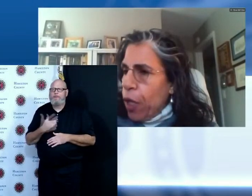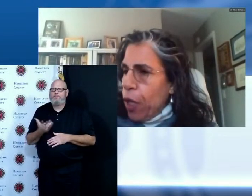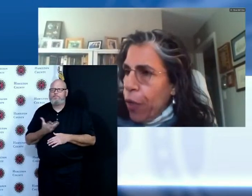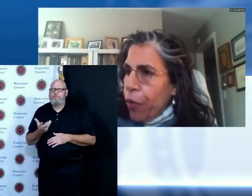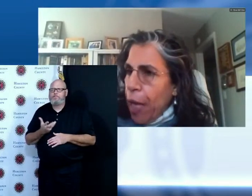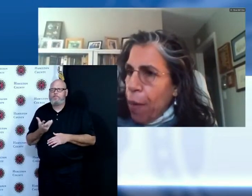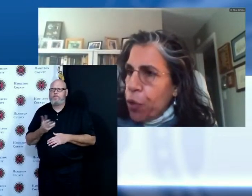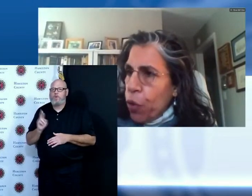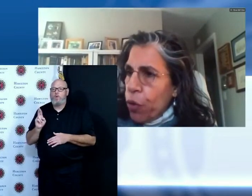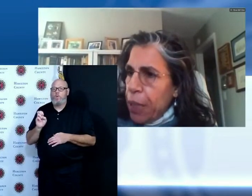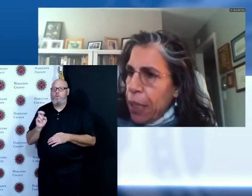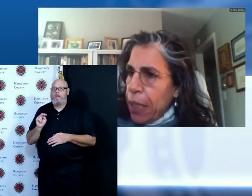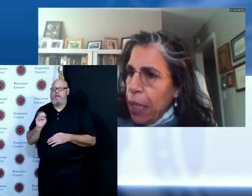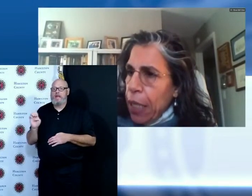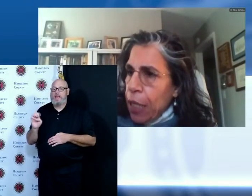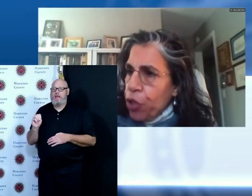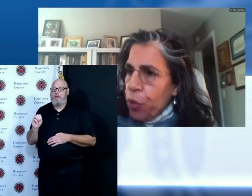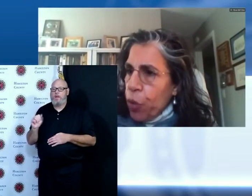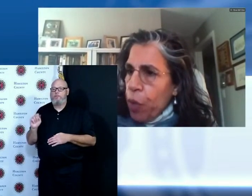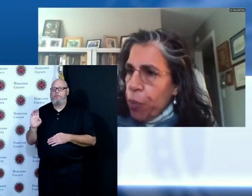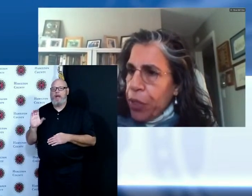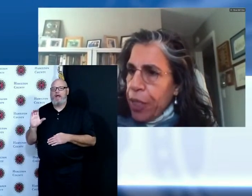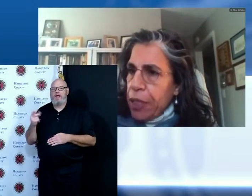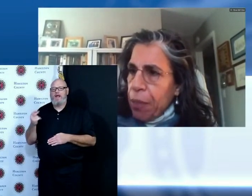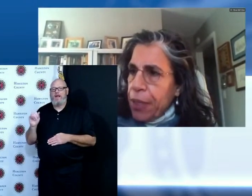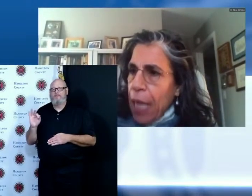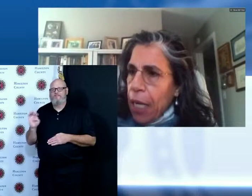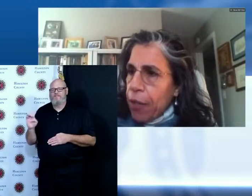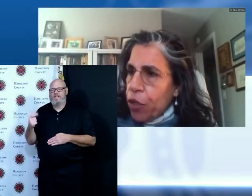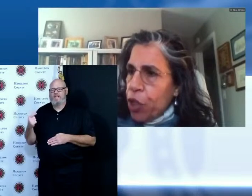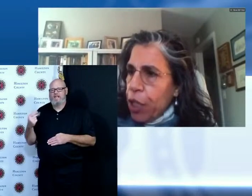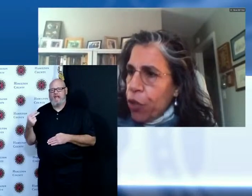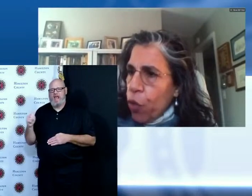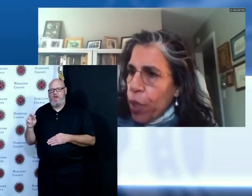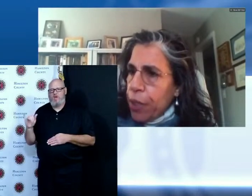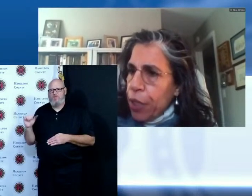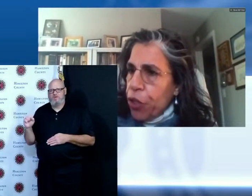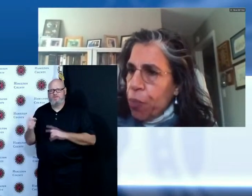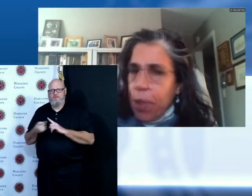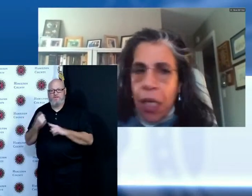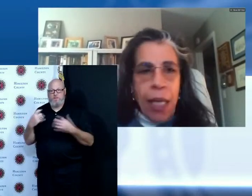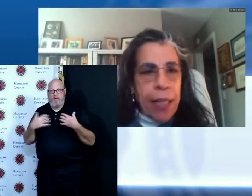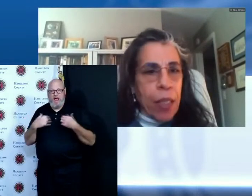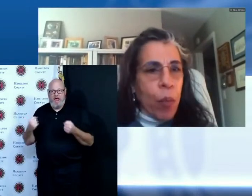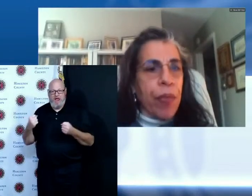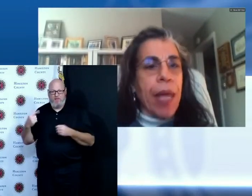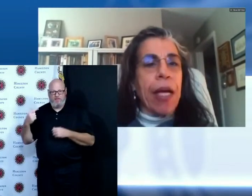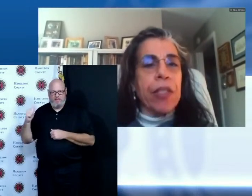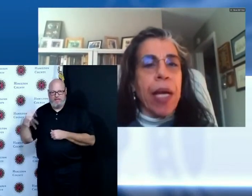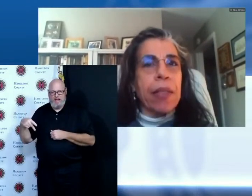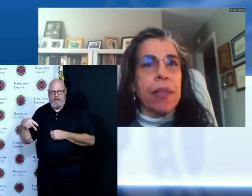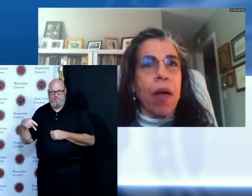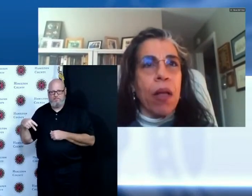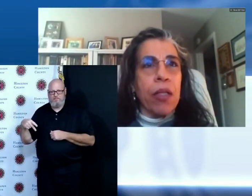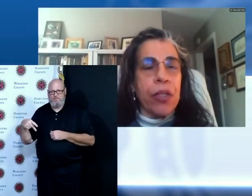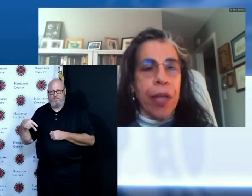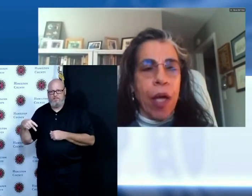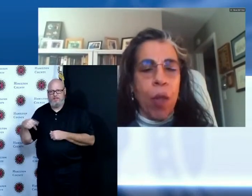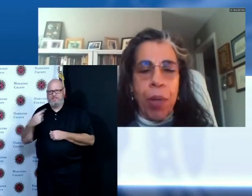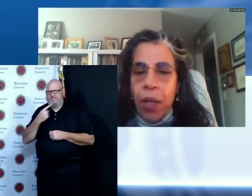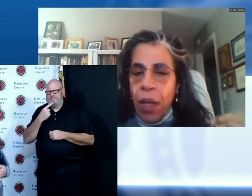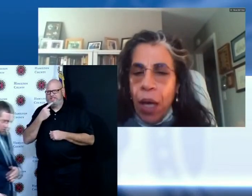are among those who've been vaccinated so far um is there a county plan to push harder into the